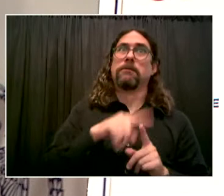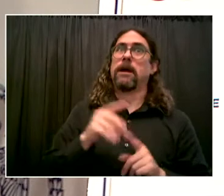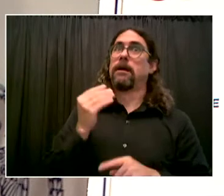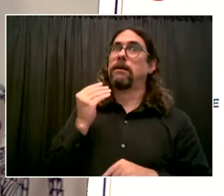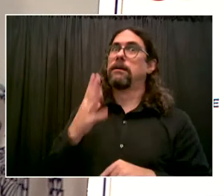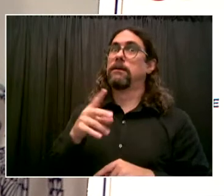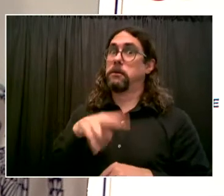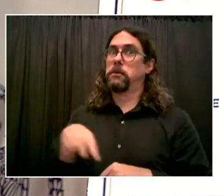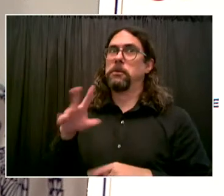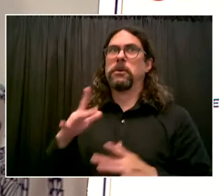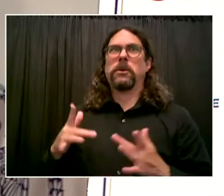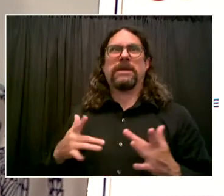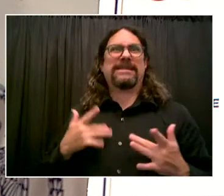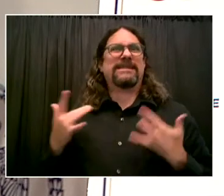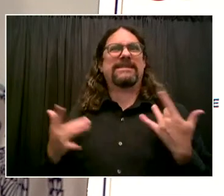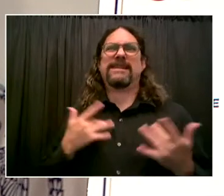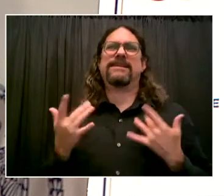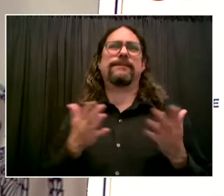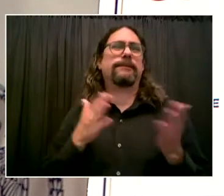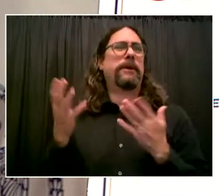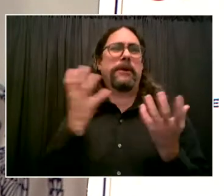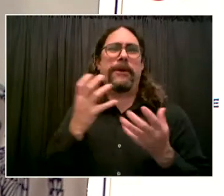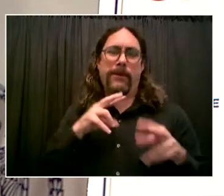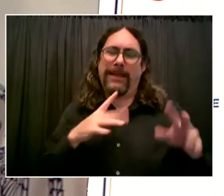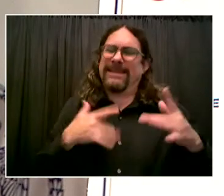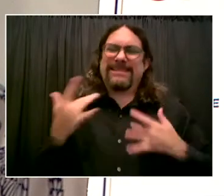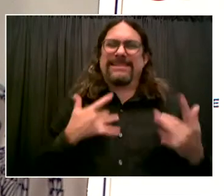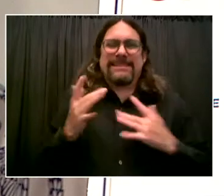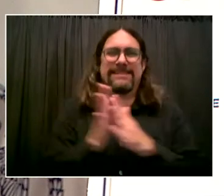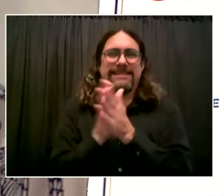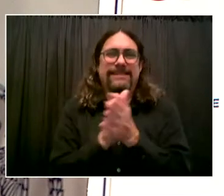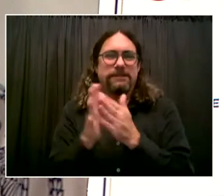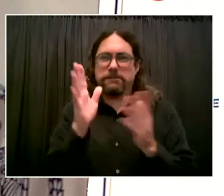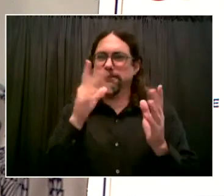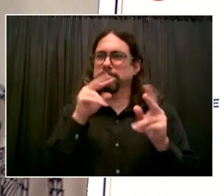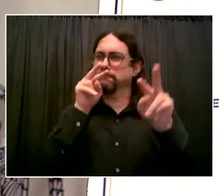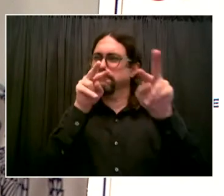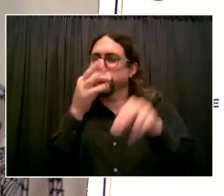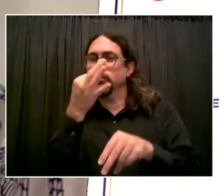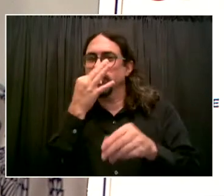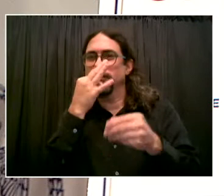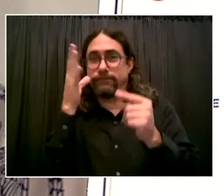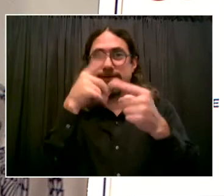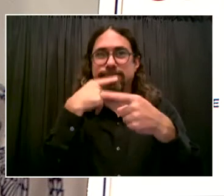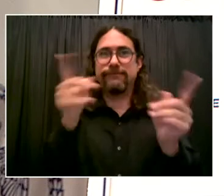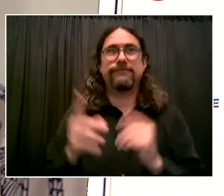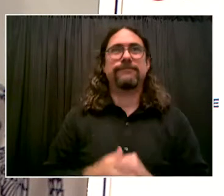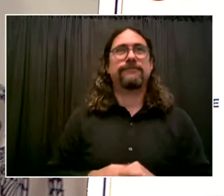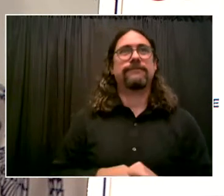WE WILL BE ABLE TO DO SOME NEW AND BETTER HTINGS WITH THE BQE TO ADDRESS THE SITUATION D ANST AYTUNED. WE HAVE TIME